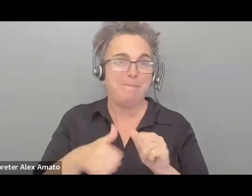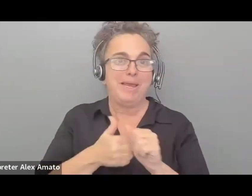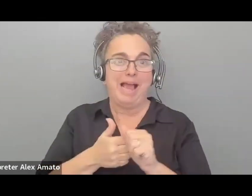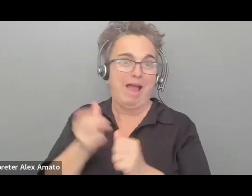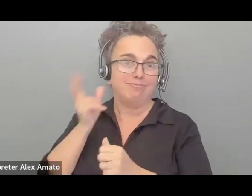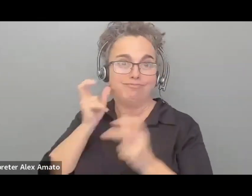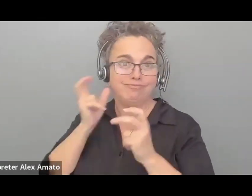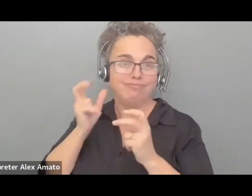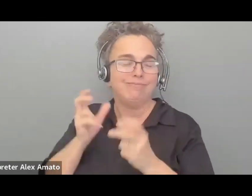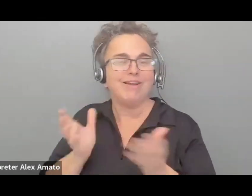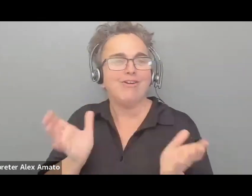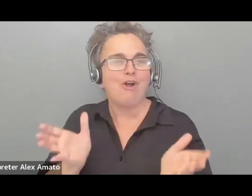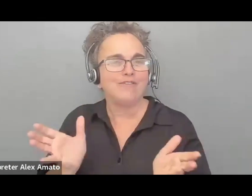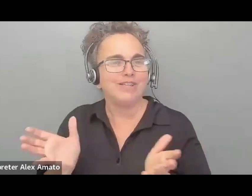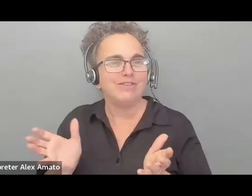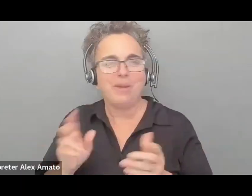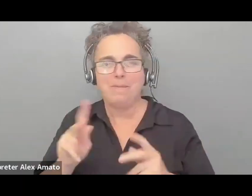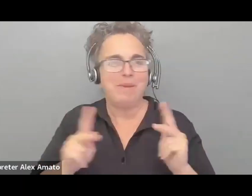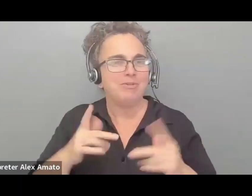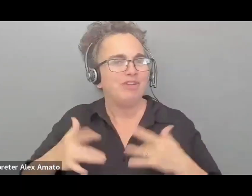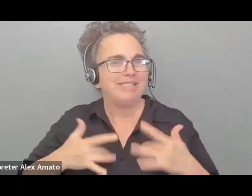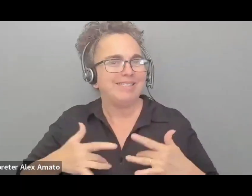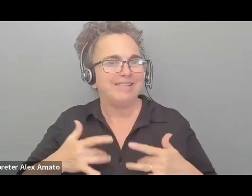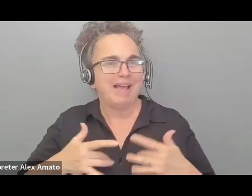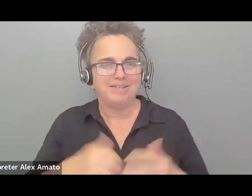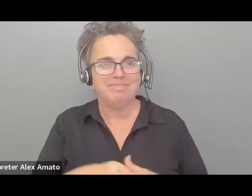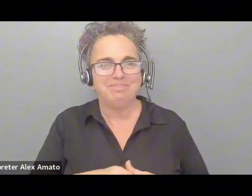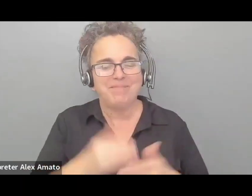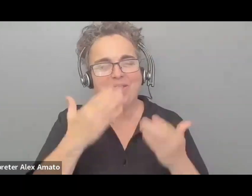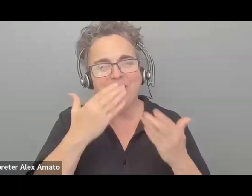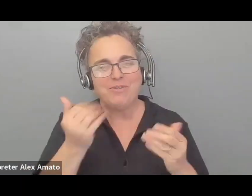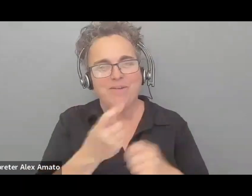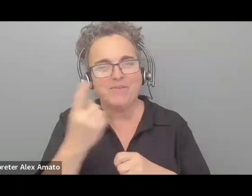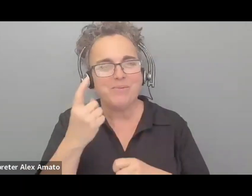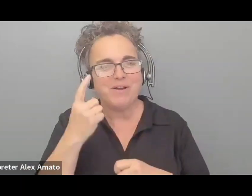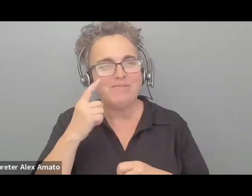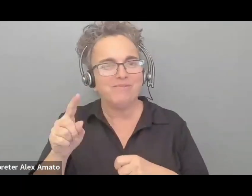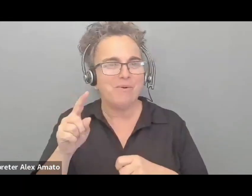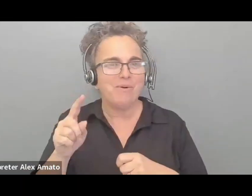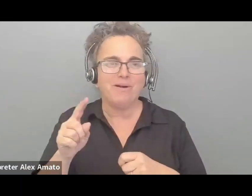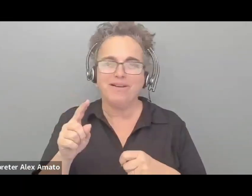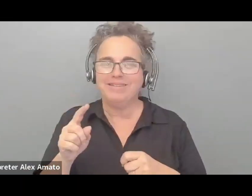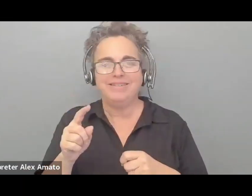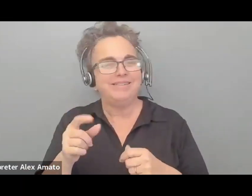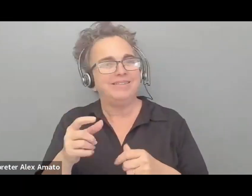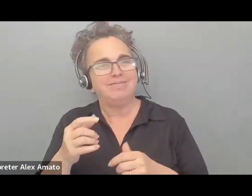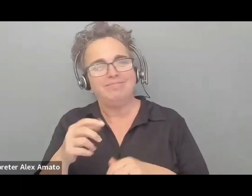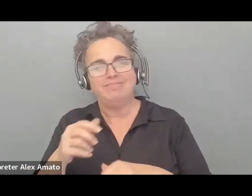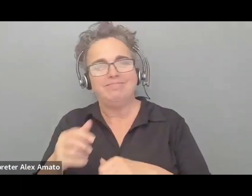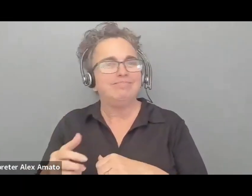and people being excited. So thank you everyone for making time today to join us. And hello to all of Reginé's